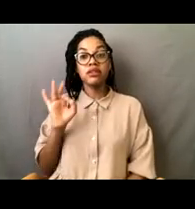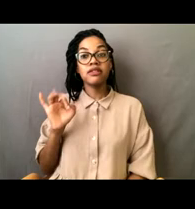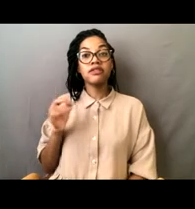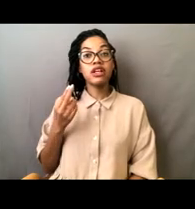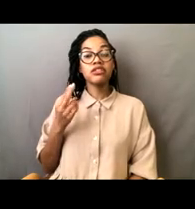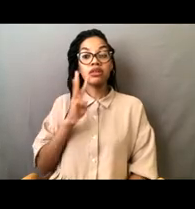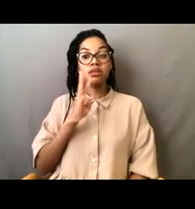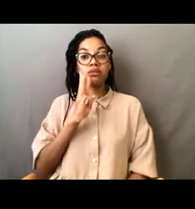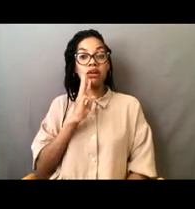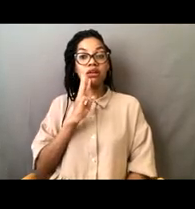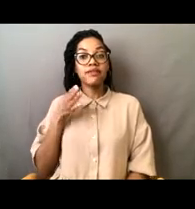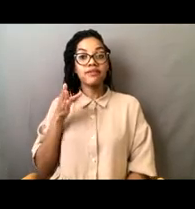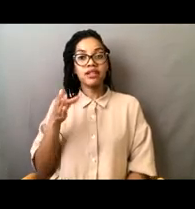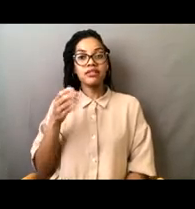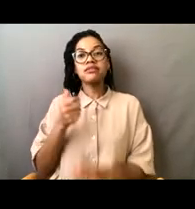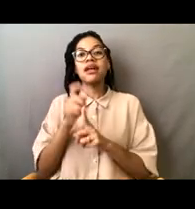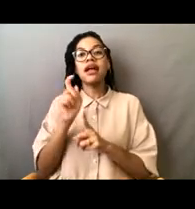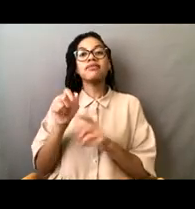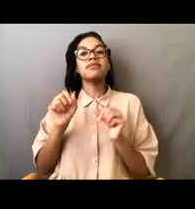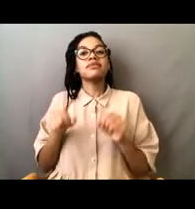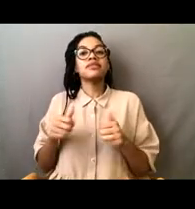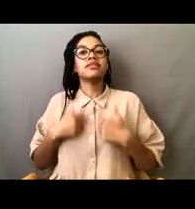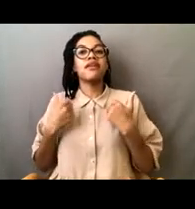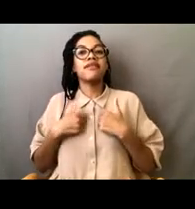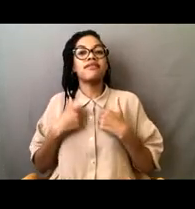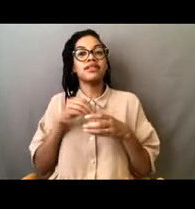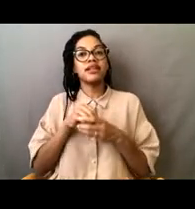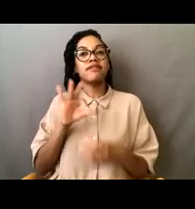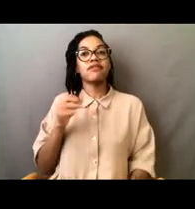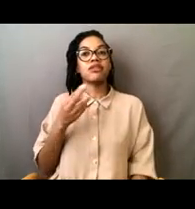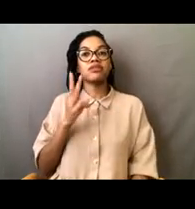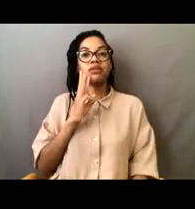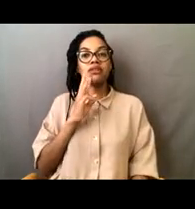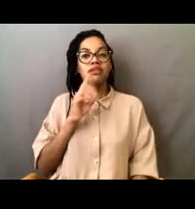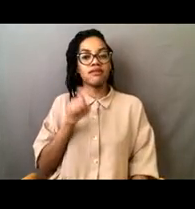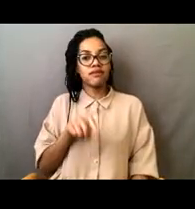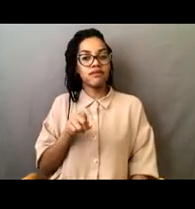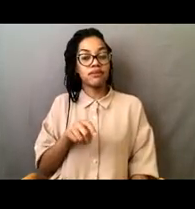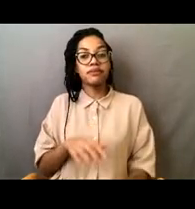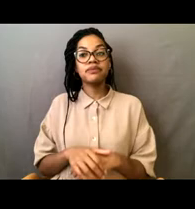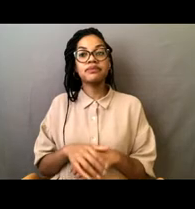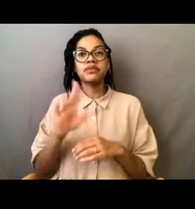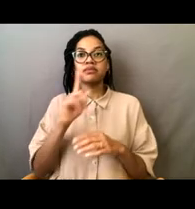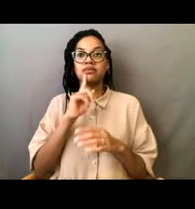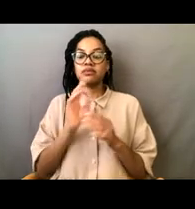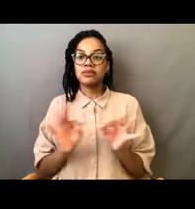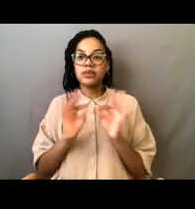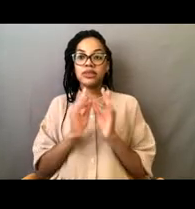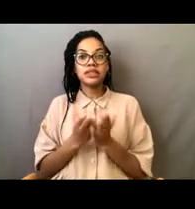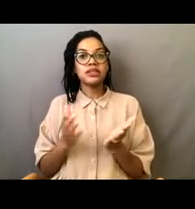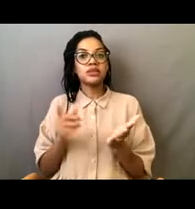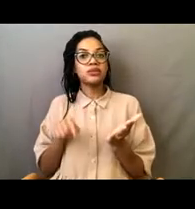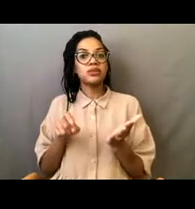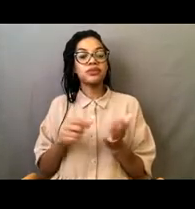meaning they have to be able to survive in fresh water. So there's some key components that they have to do. First. They have to use their gills